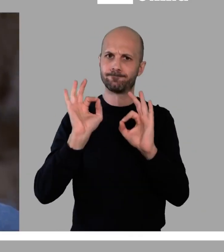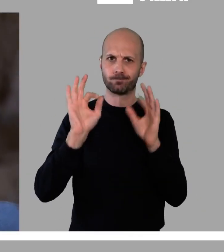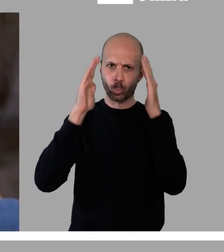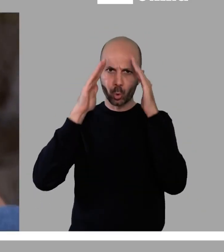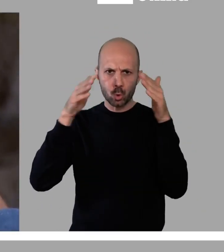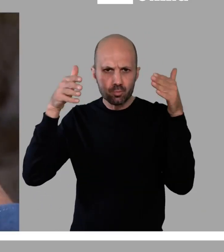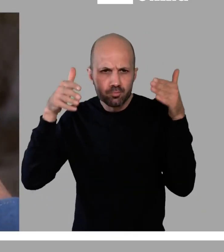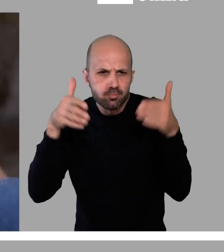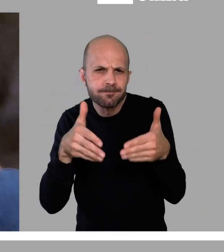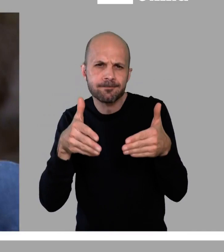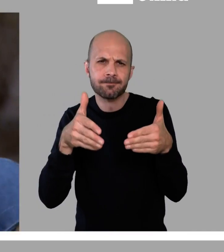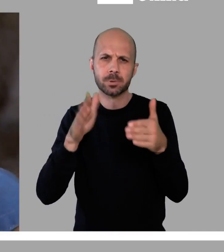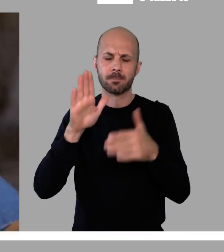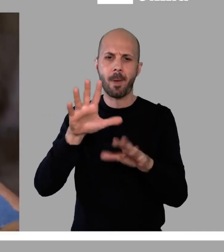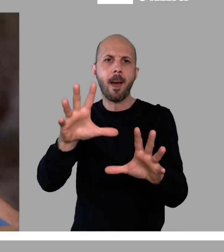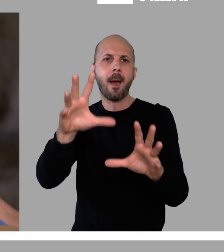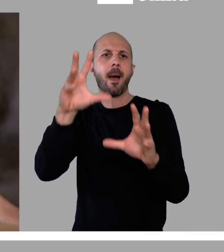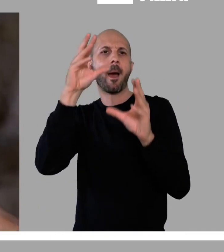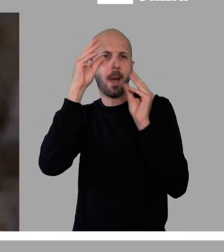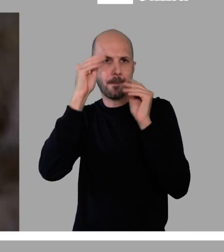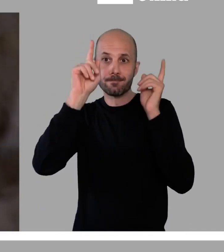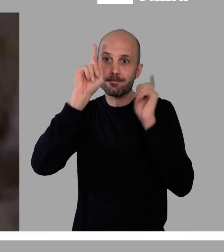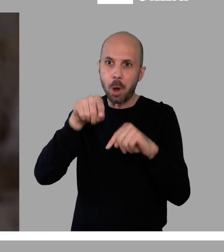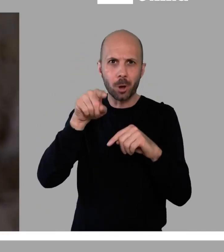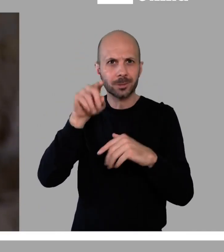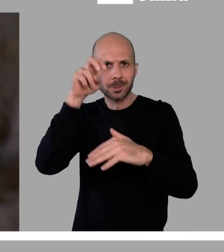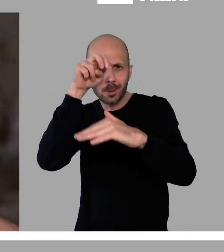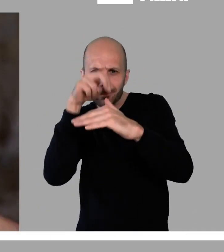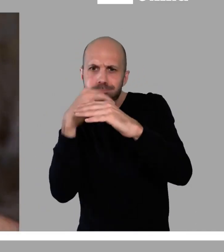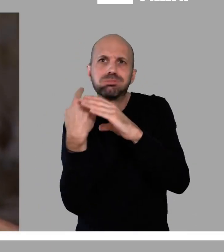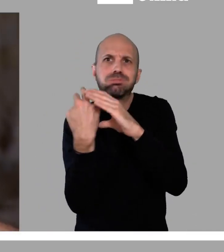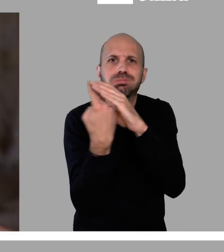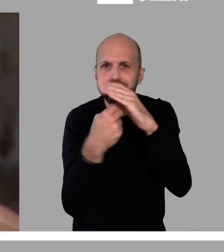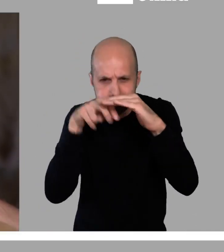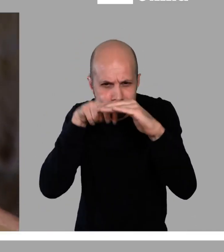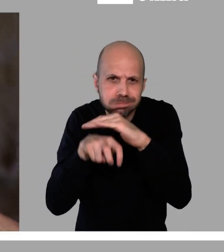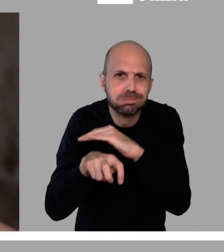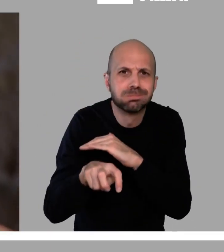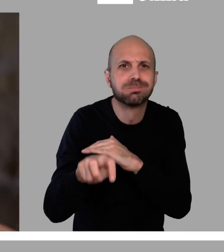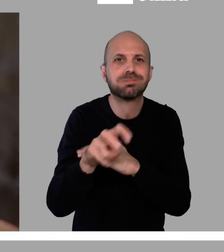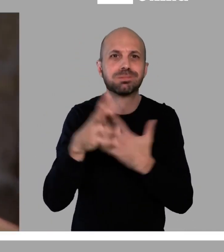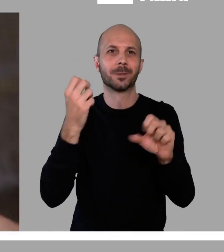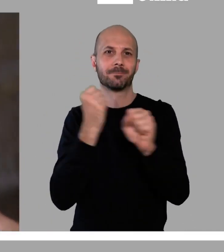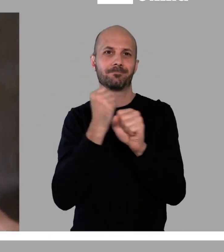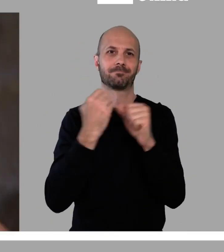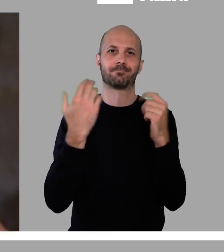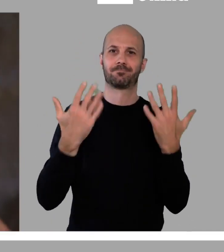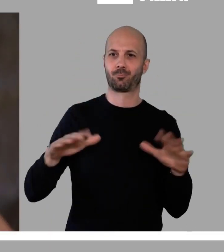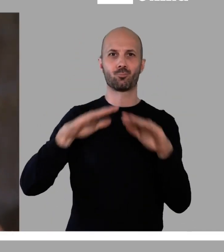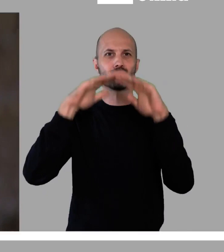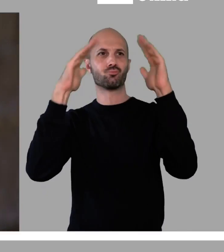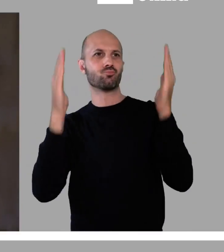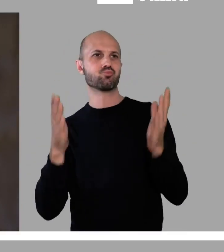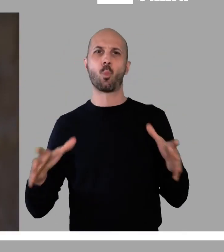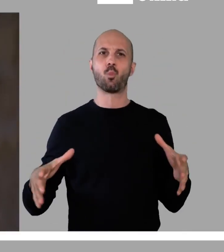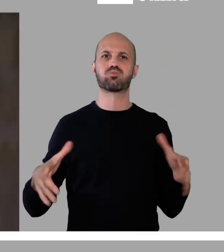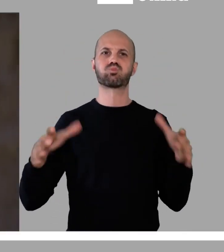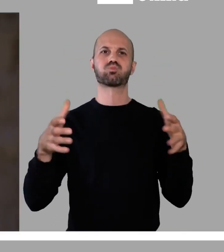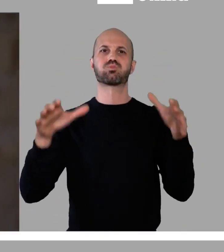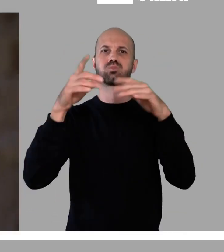An architectural work also performs a function that can be fully understood by entering it.